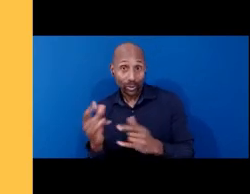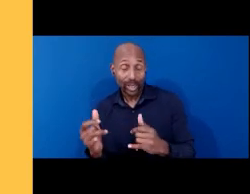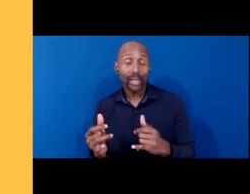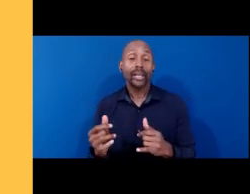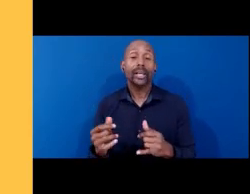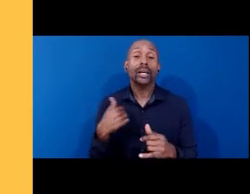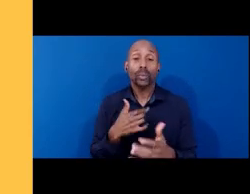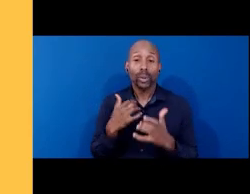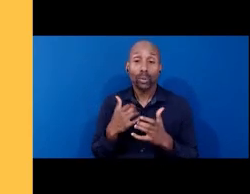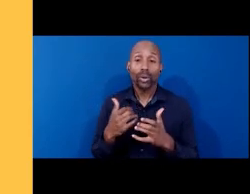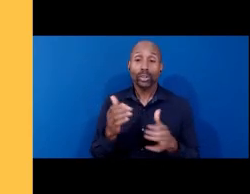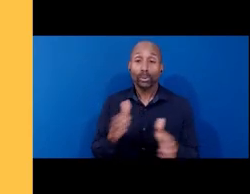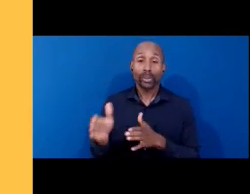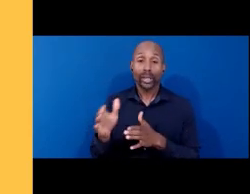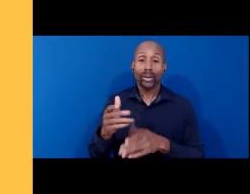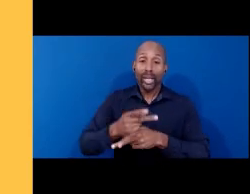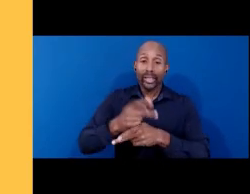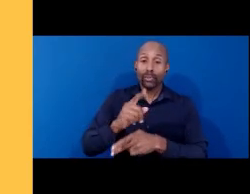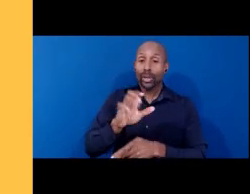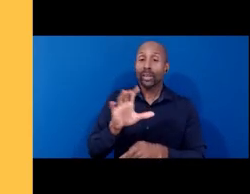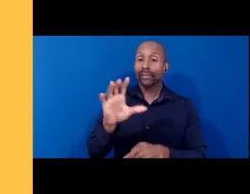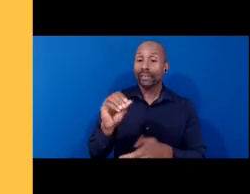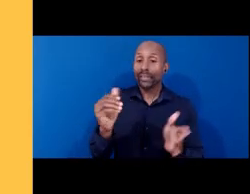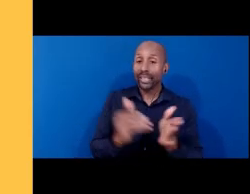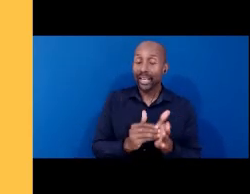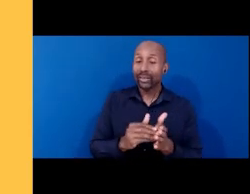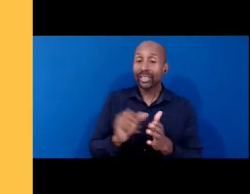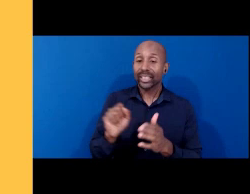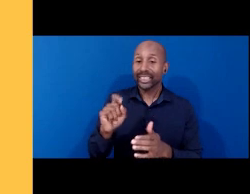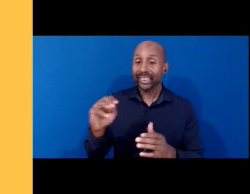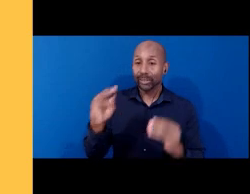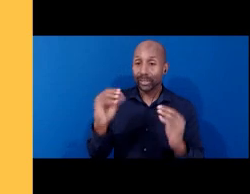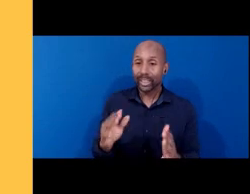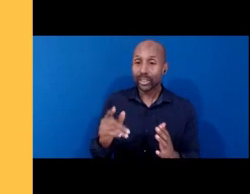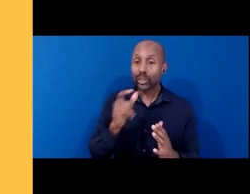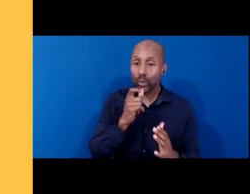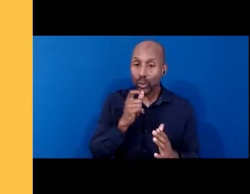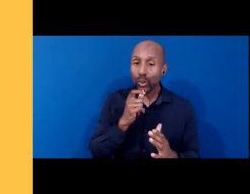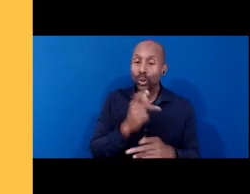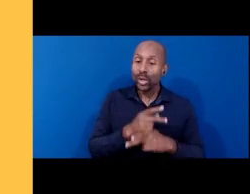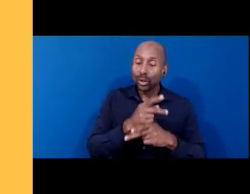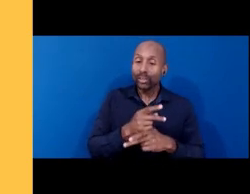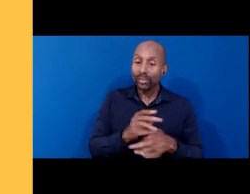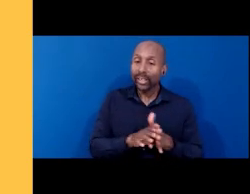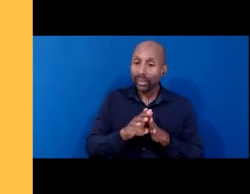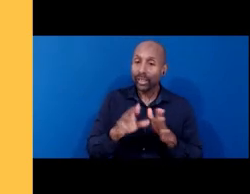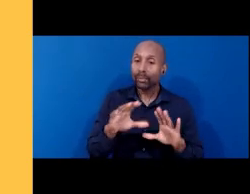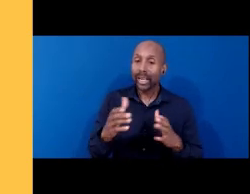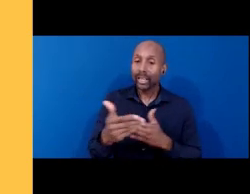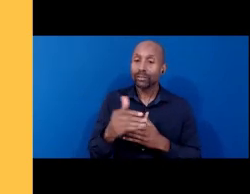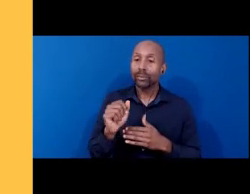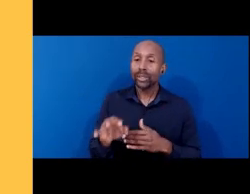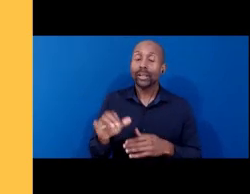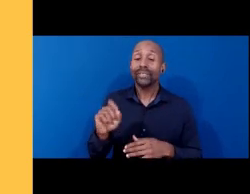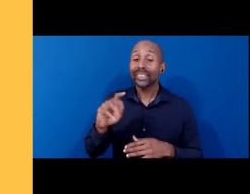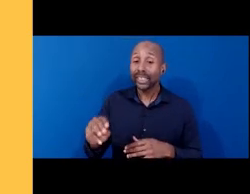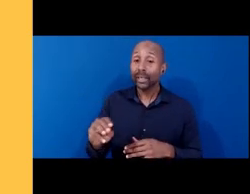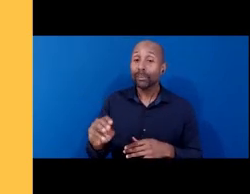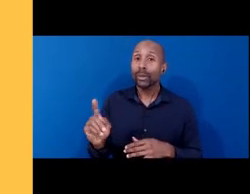teachers who cultivate STEM classrooms of belonging. And we hope to also work with our network to address the STEM